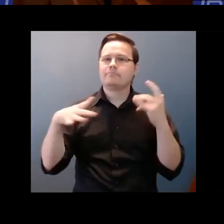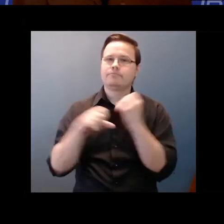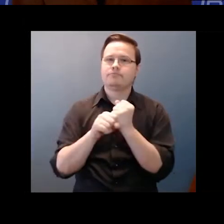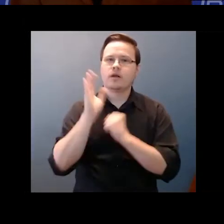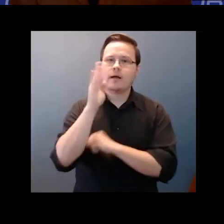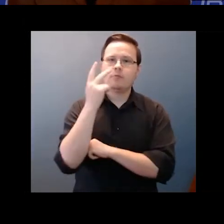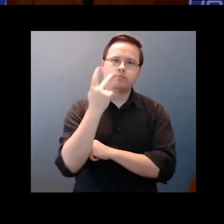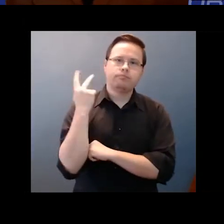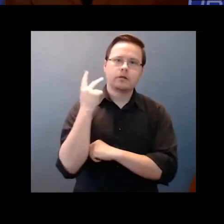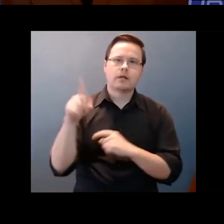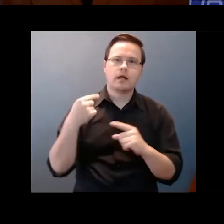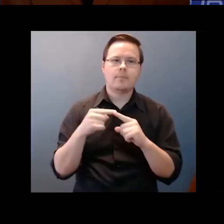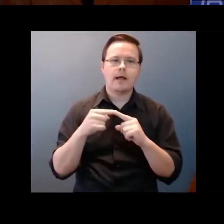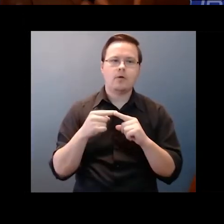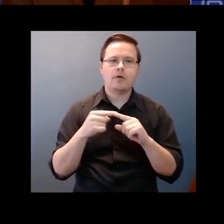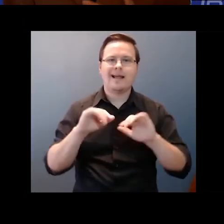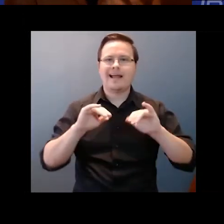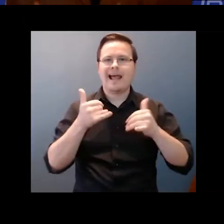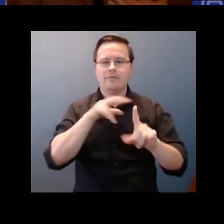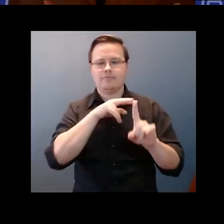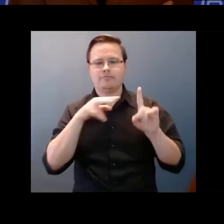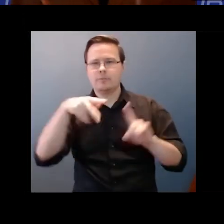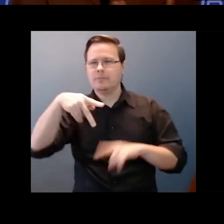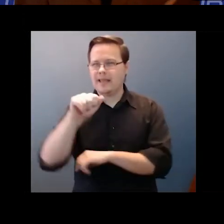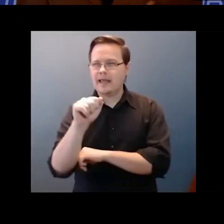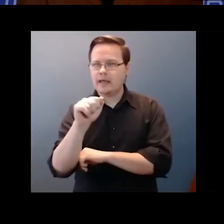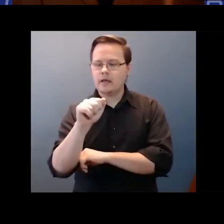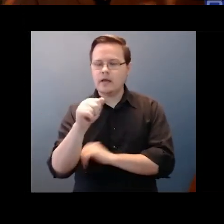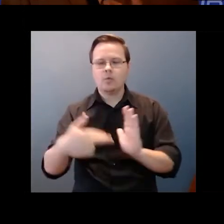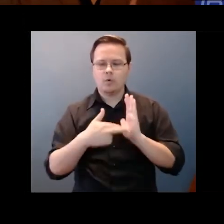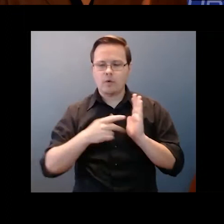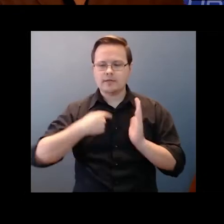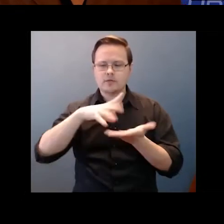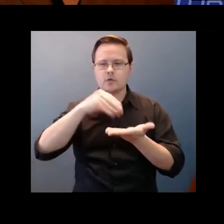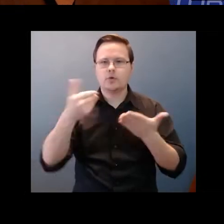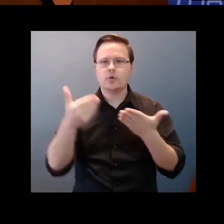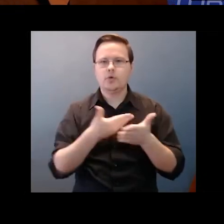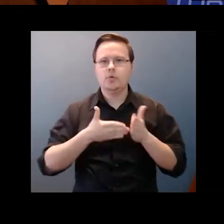political agency requires us to learn new ways of organizing and relating to one another.